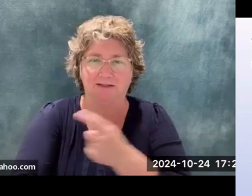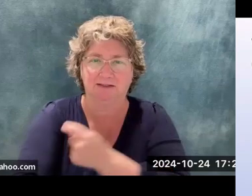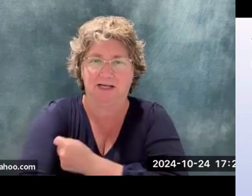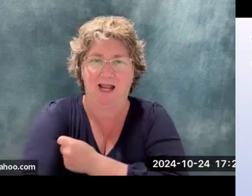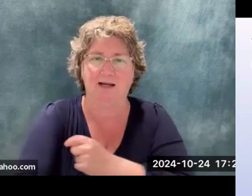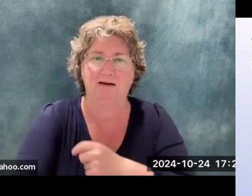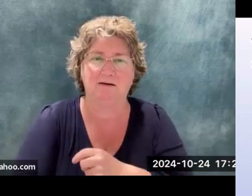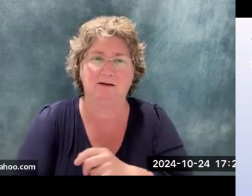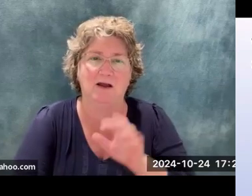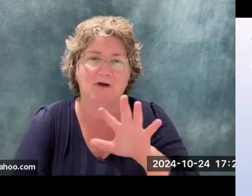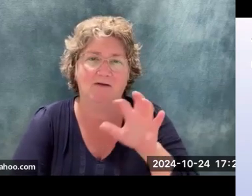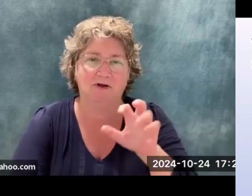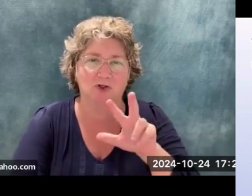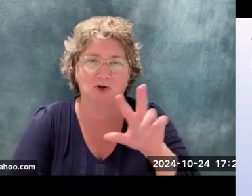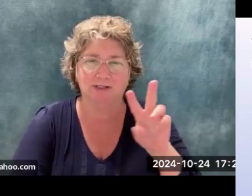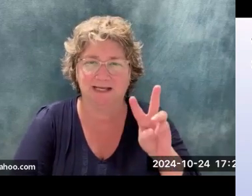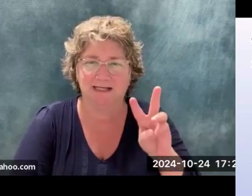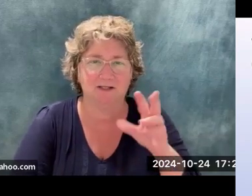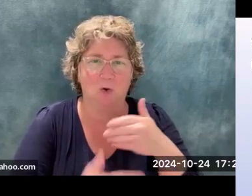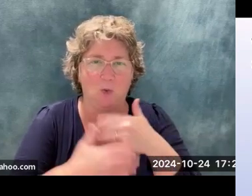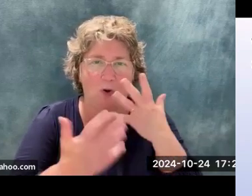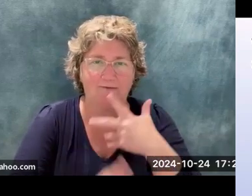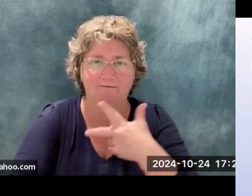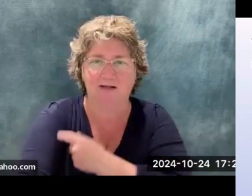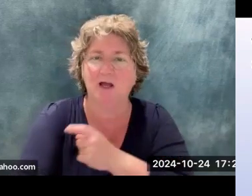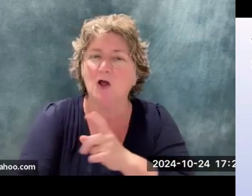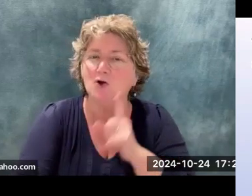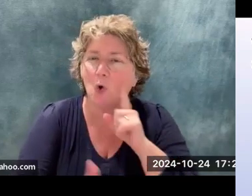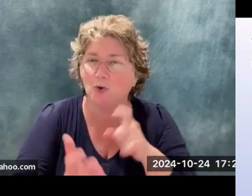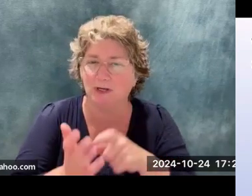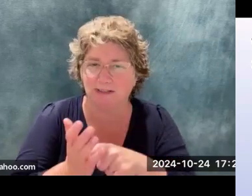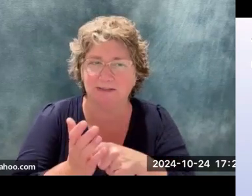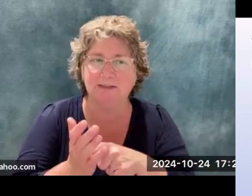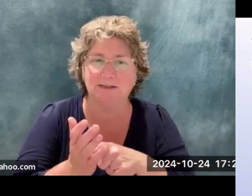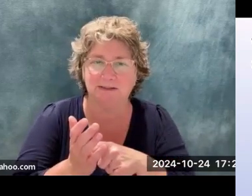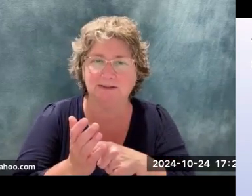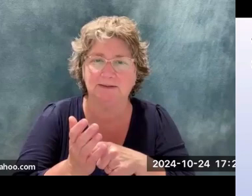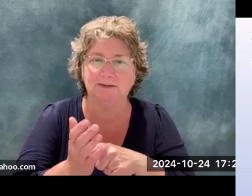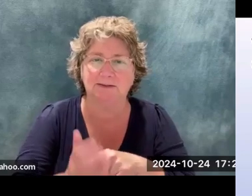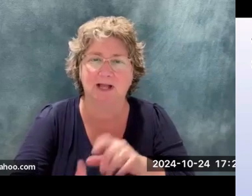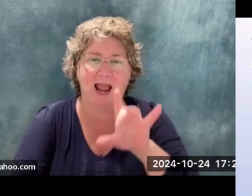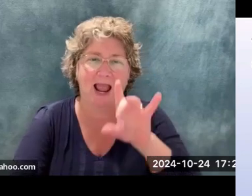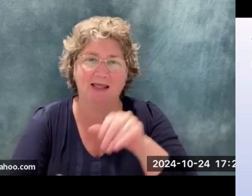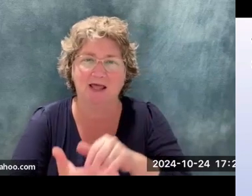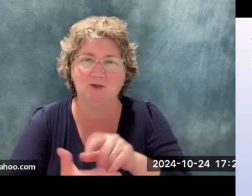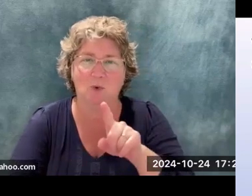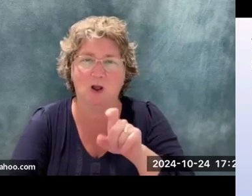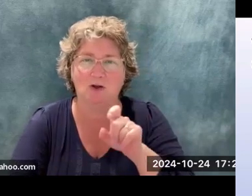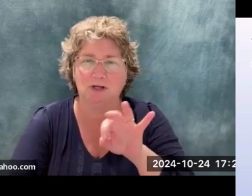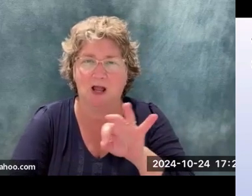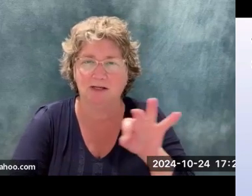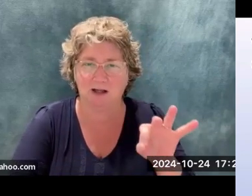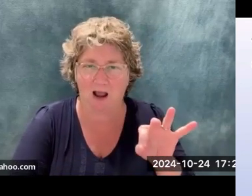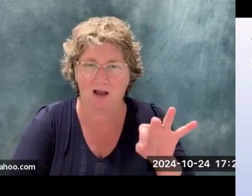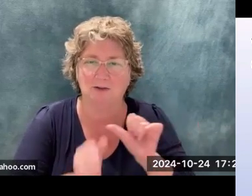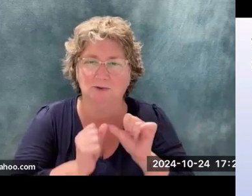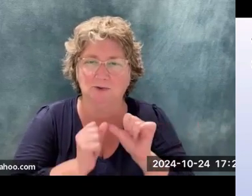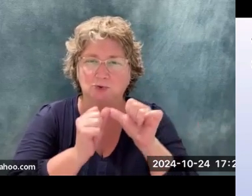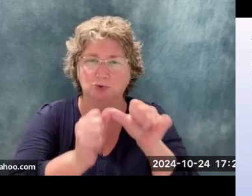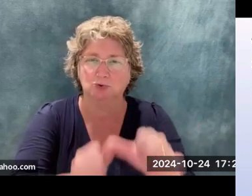about 8,000 long COVID patients who received vaccination after SARS, that the two dose